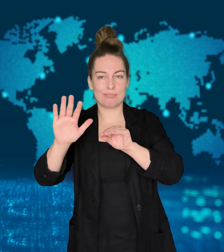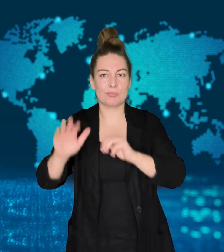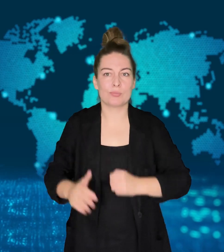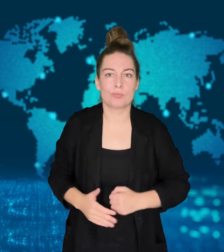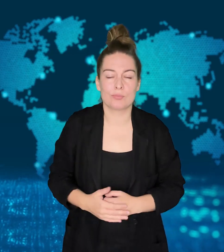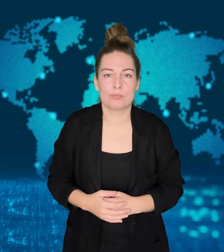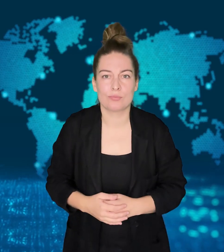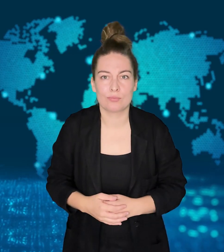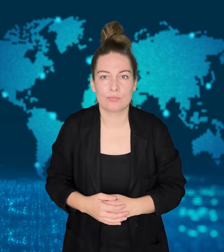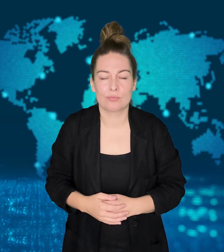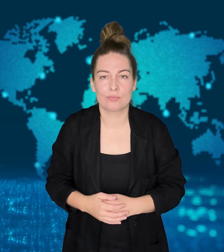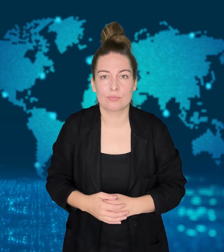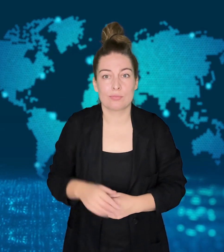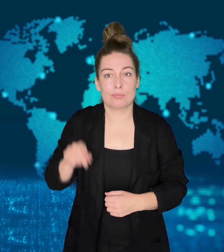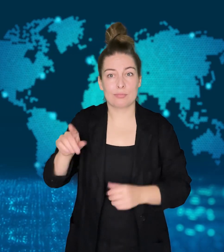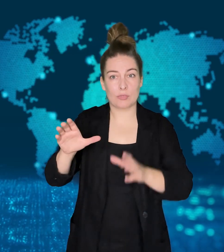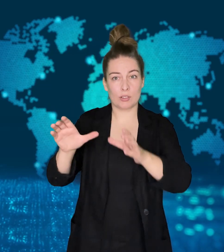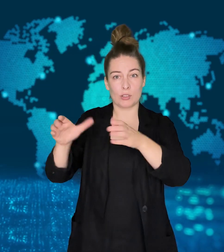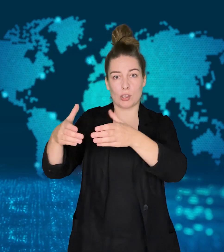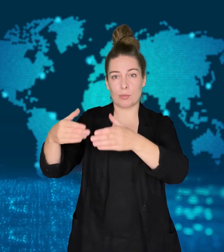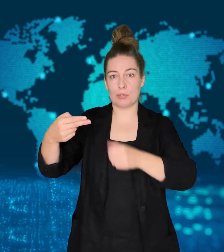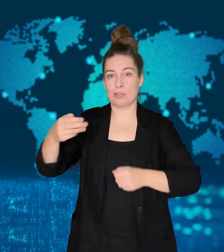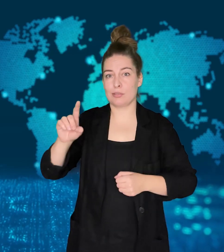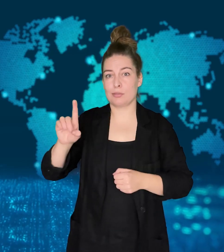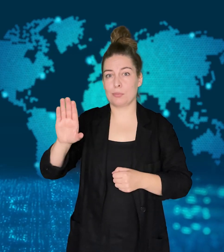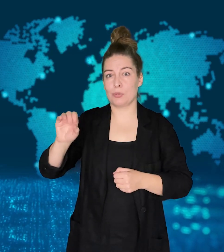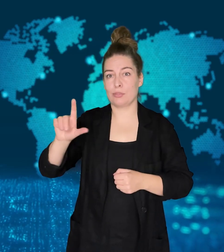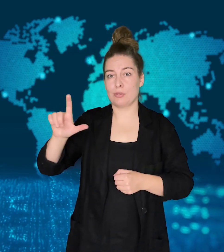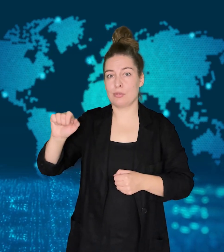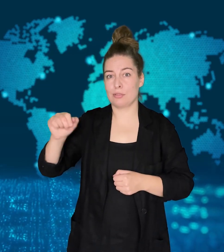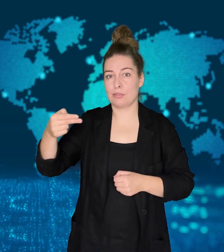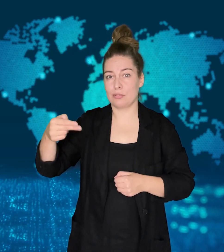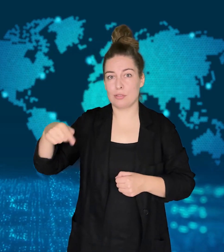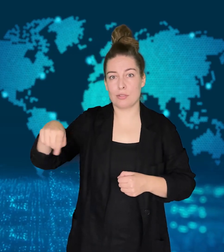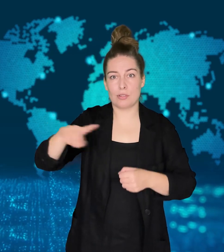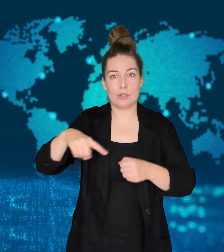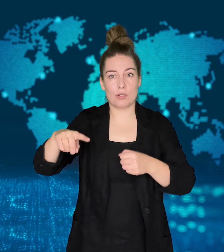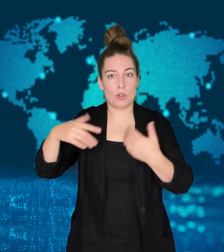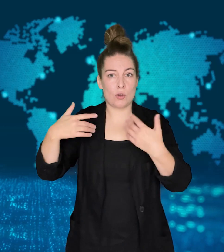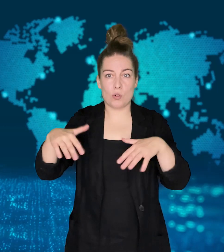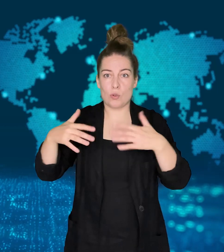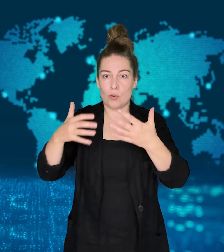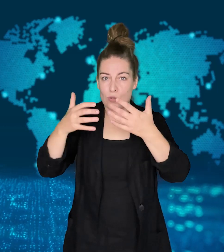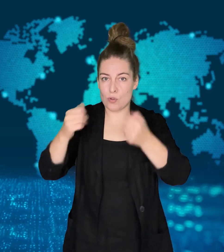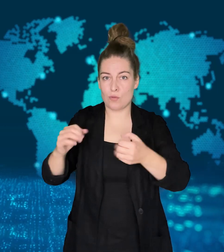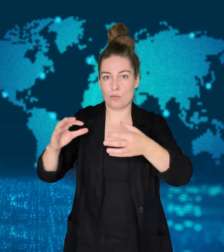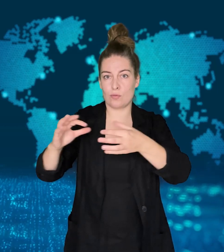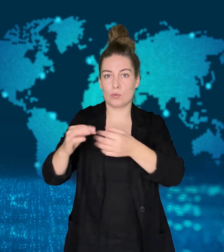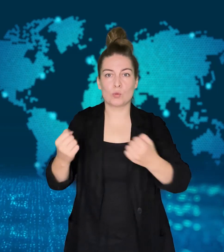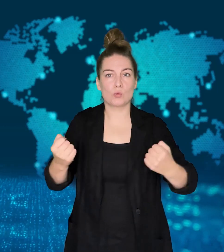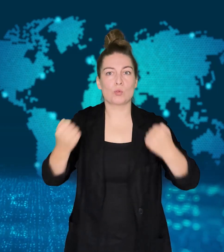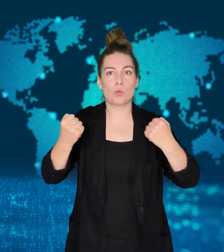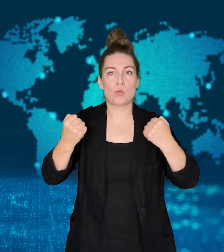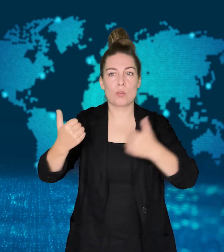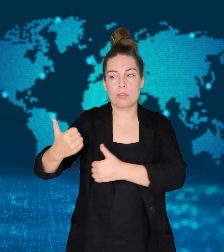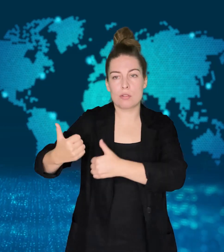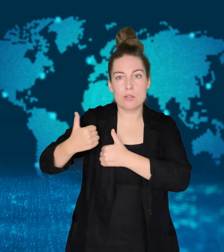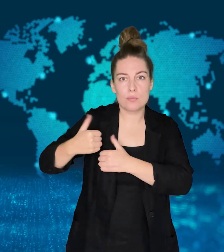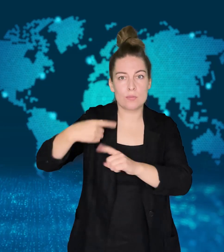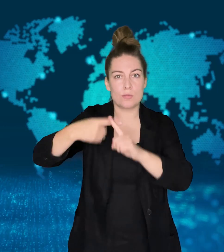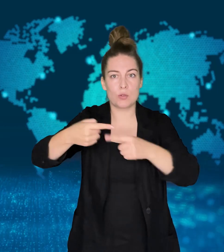in tourist resorts further south in the country.